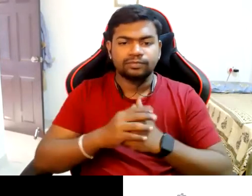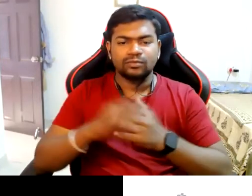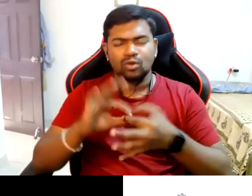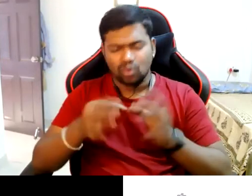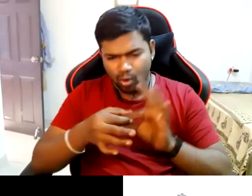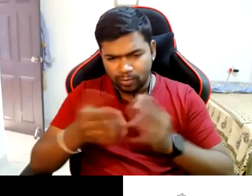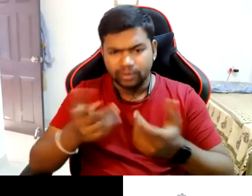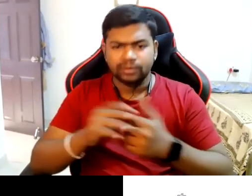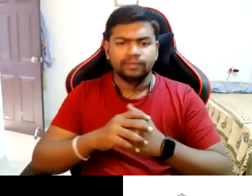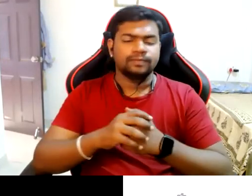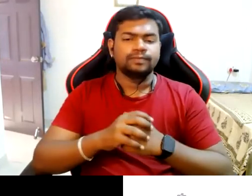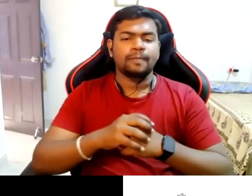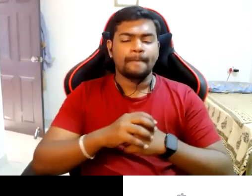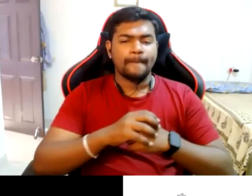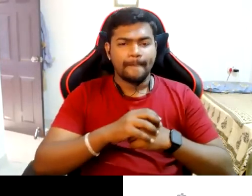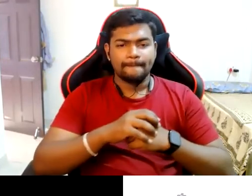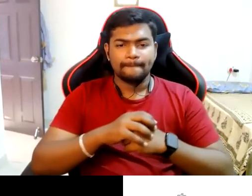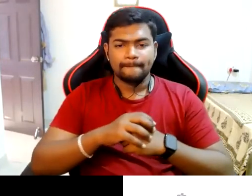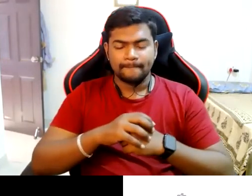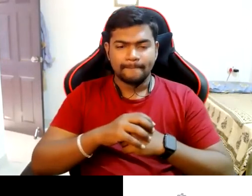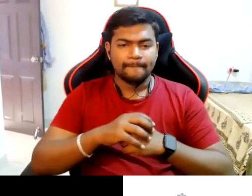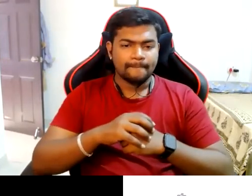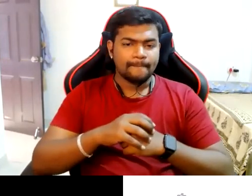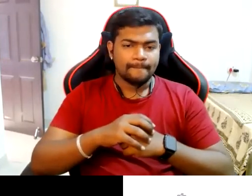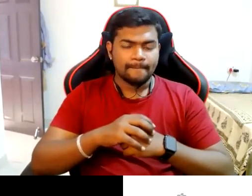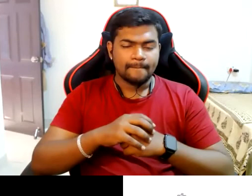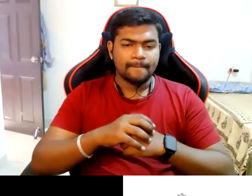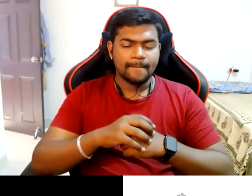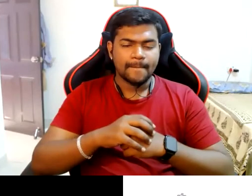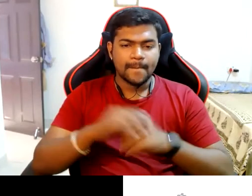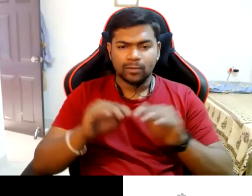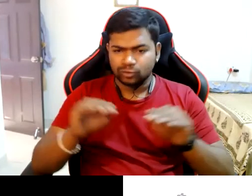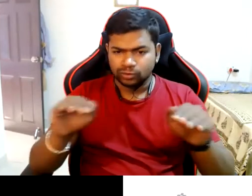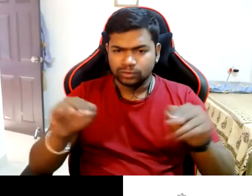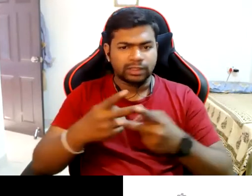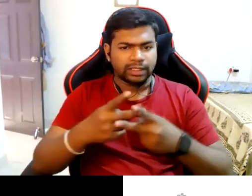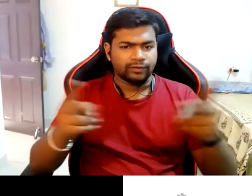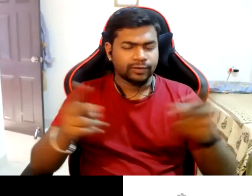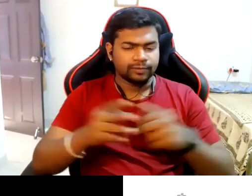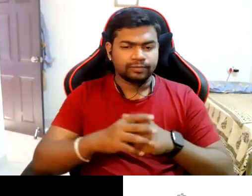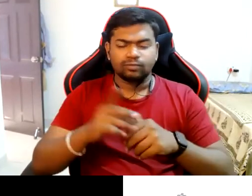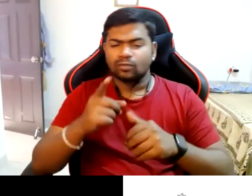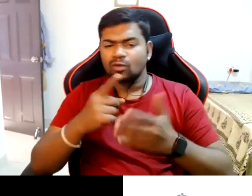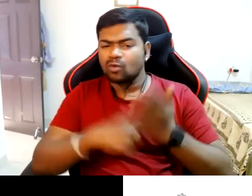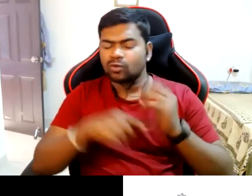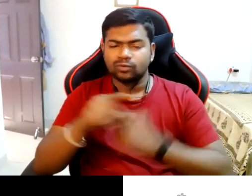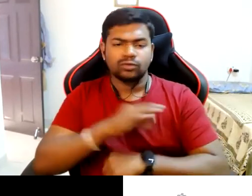And as a former student engineering student and so on. What would you like to tell these young folks?